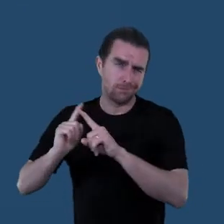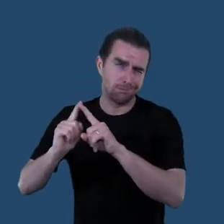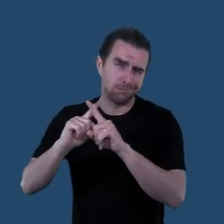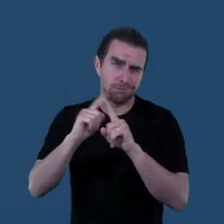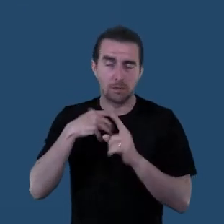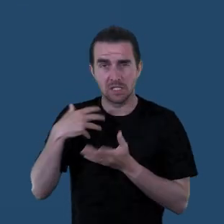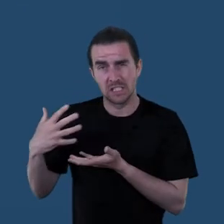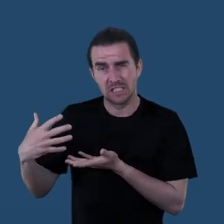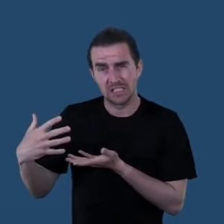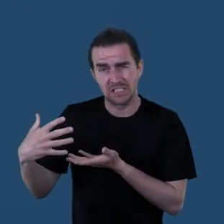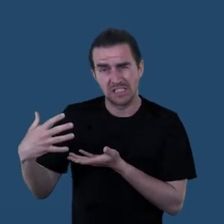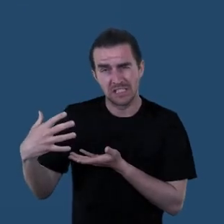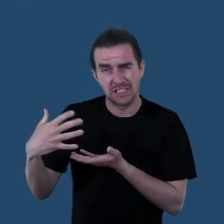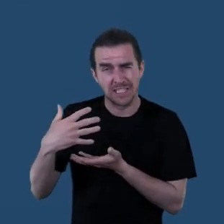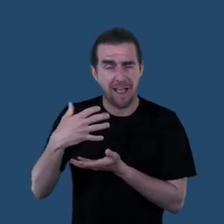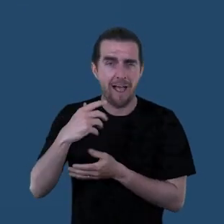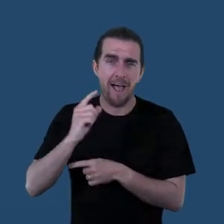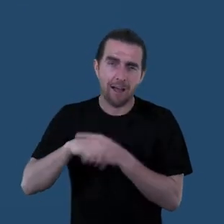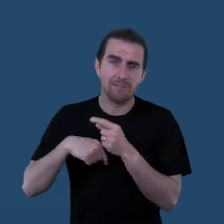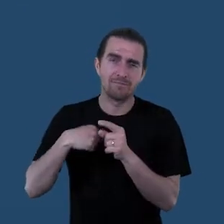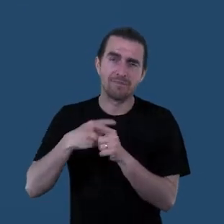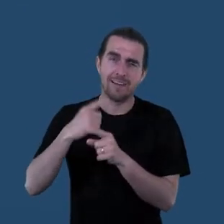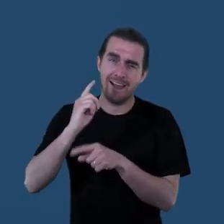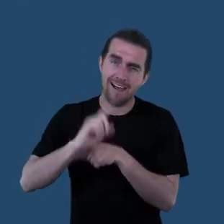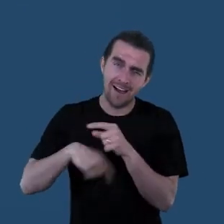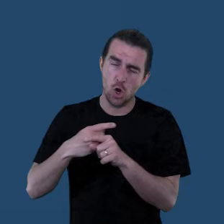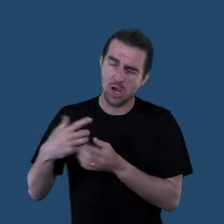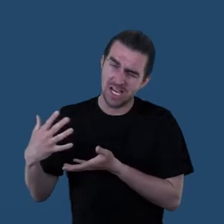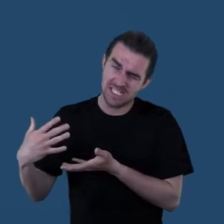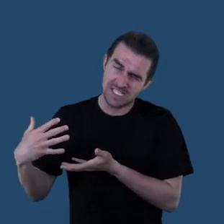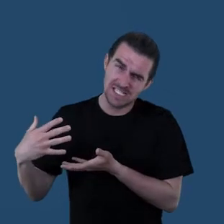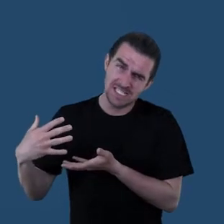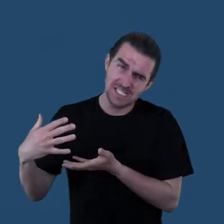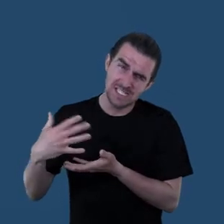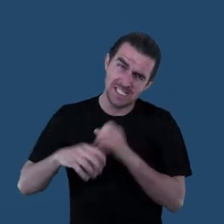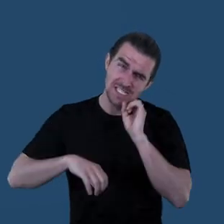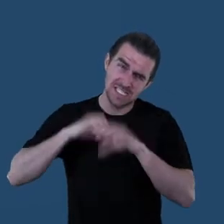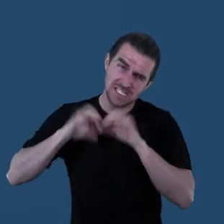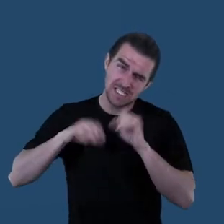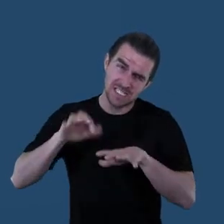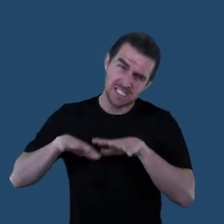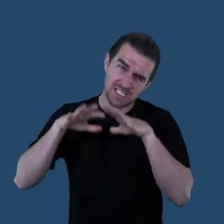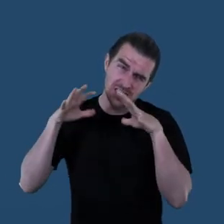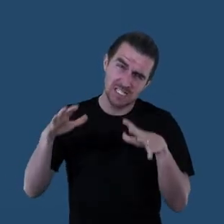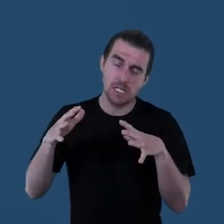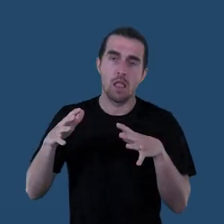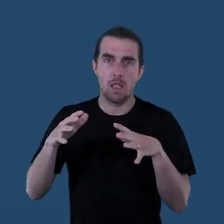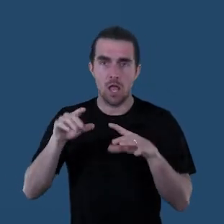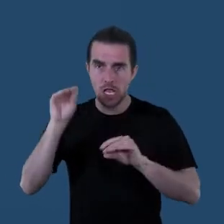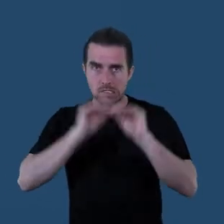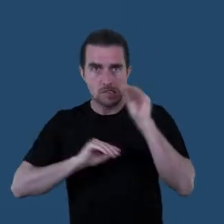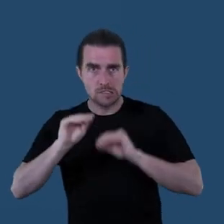to use these collections every year, working with our own scientists. And the information that we generate goes out into the galleries,